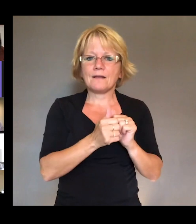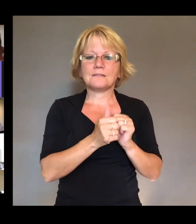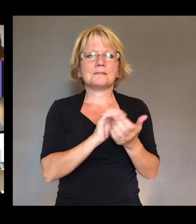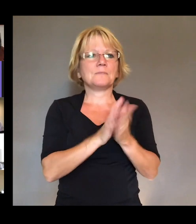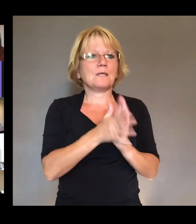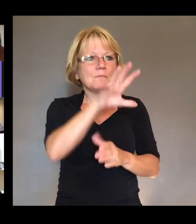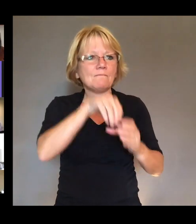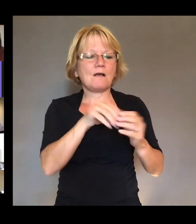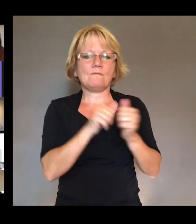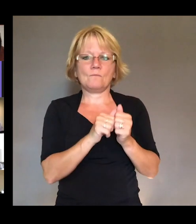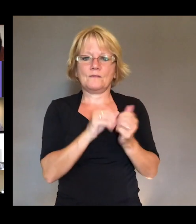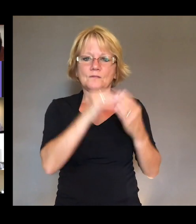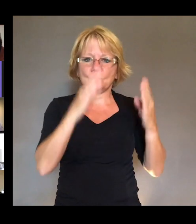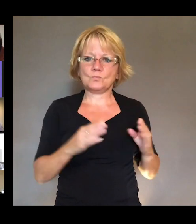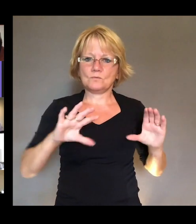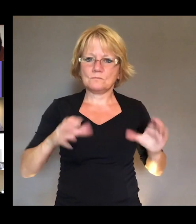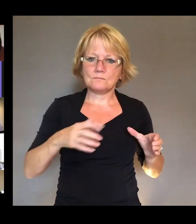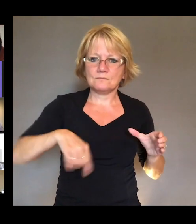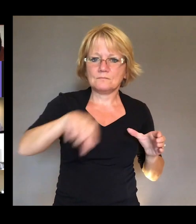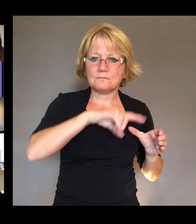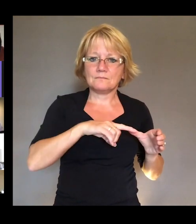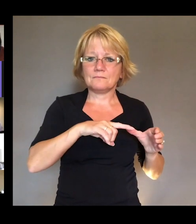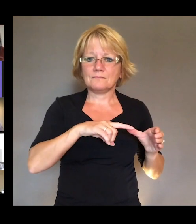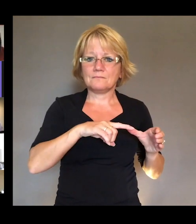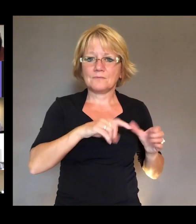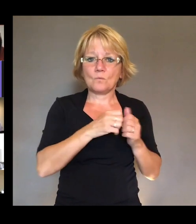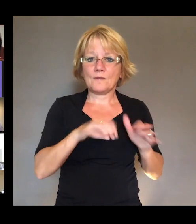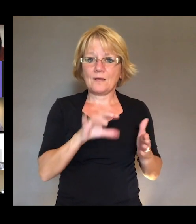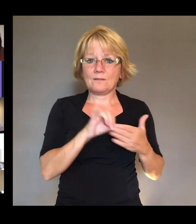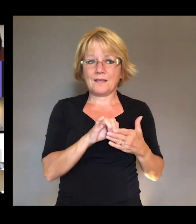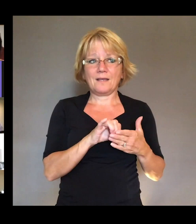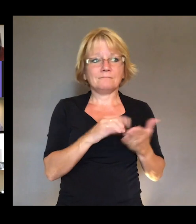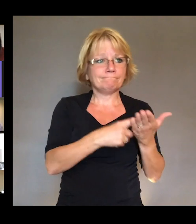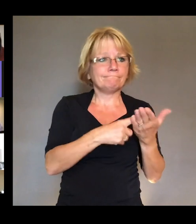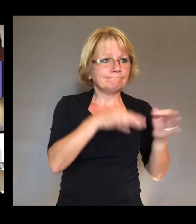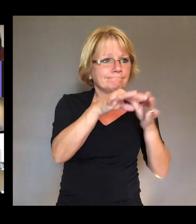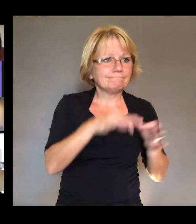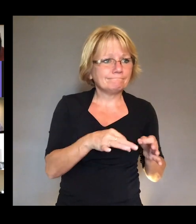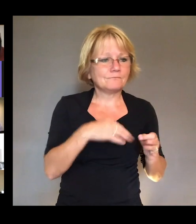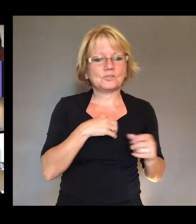She became a member of the student body. And that's a student that otherwise would not have had the opportunity